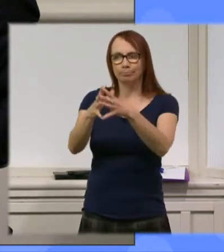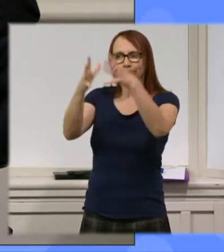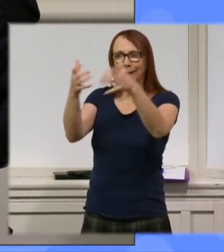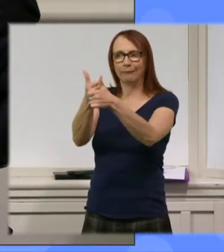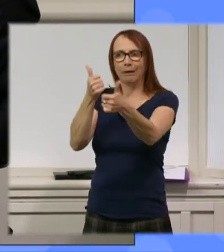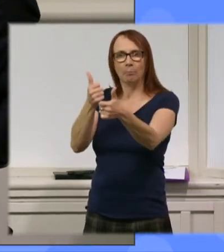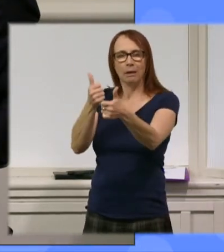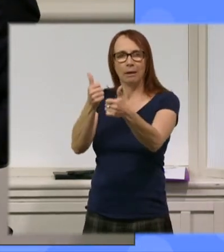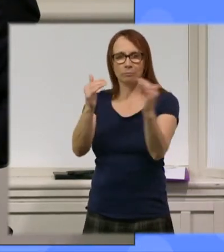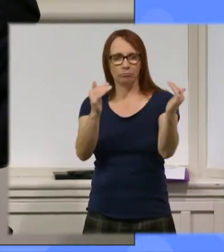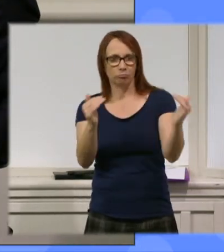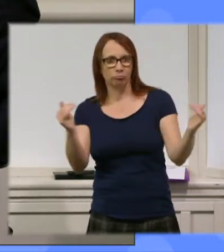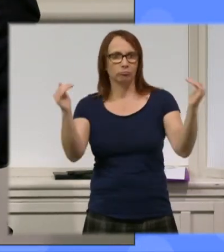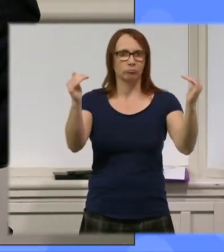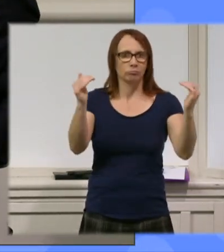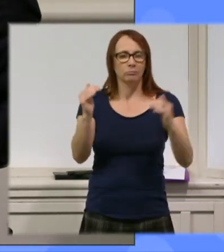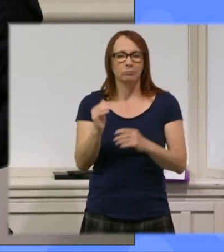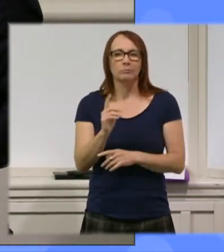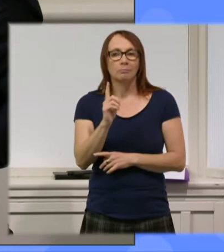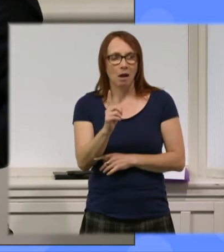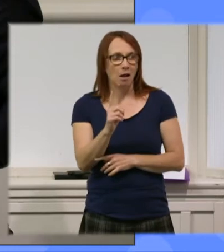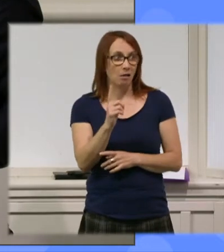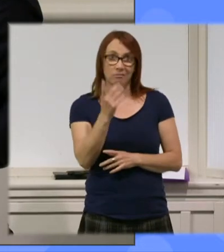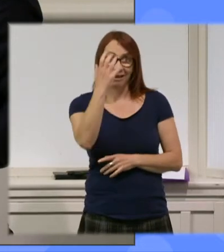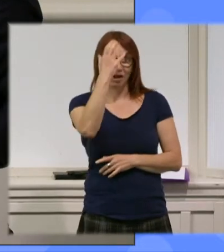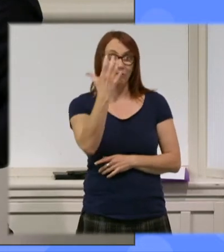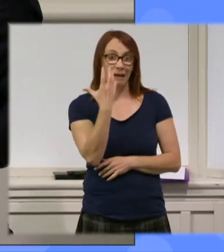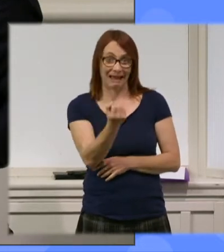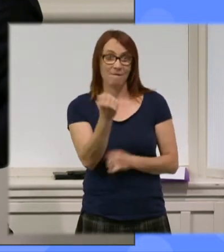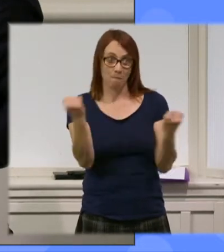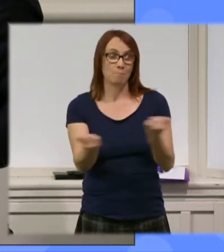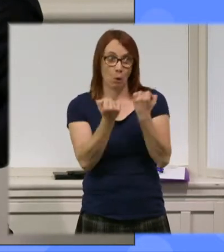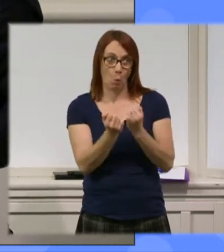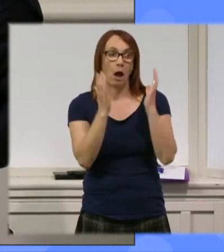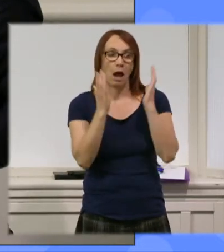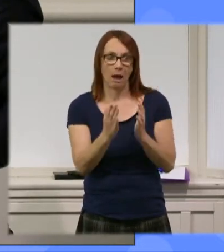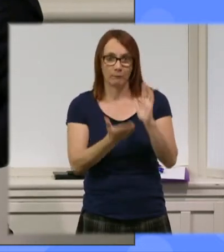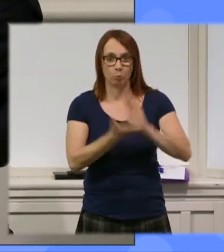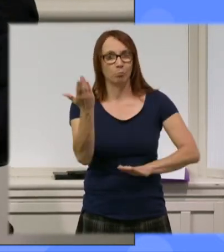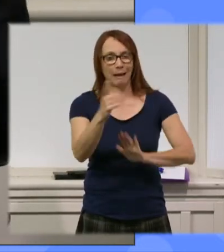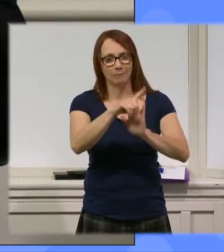power that we're losing but yeah my answer to that is governments have to step in and make those laws force those corporations to do it because they